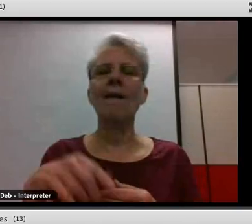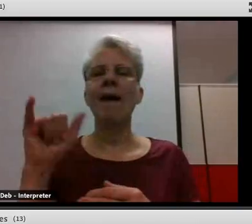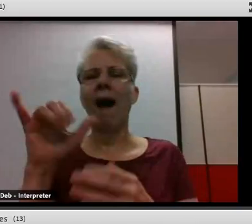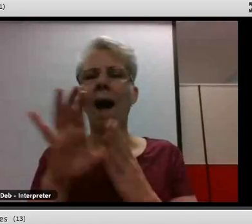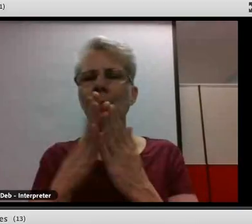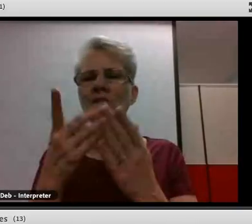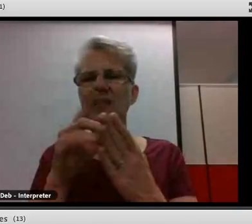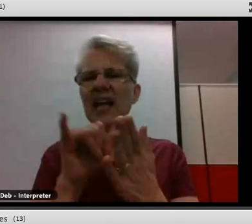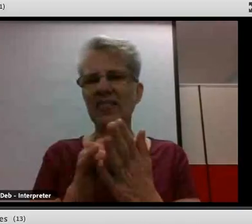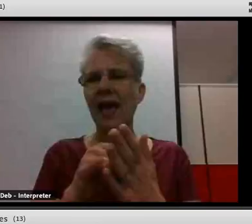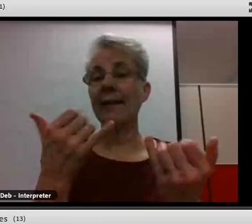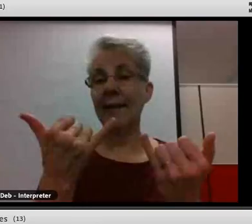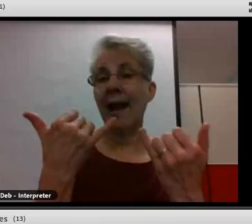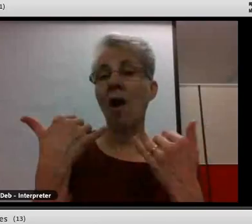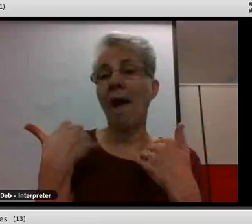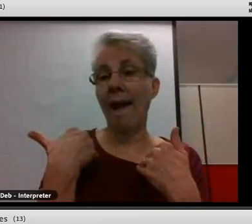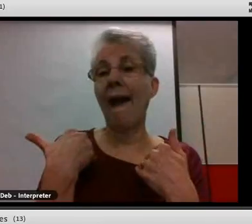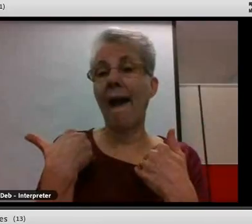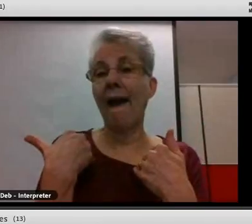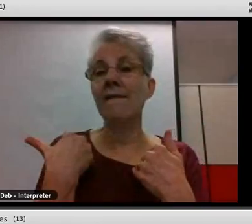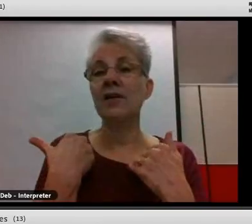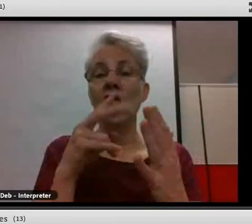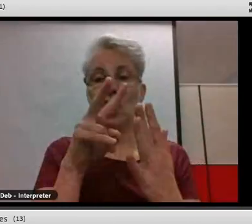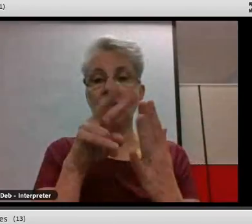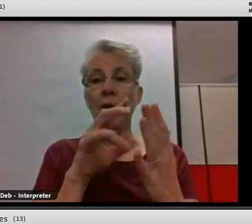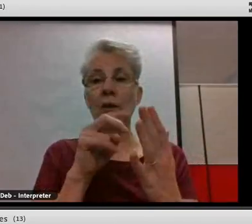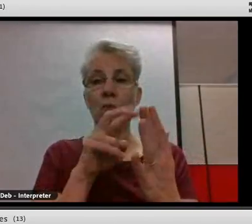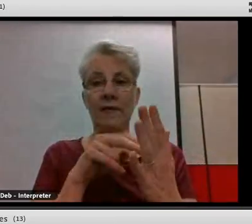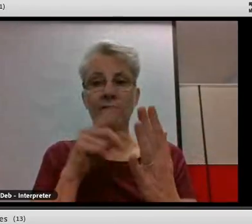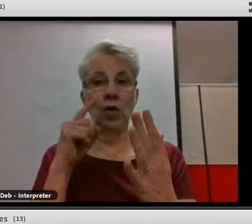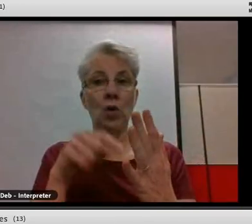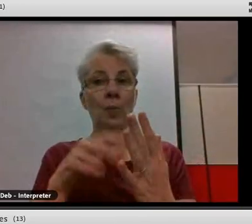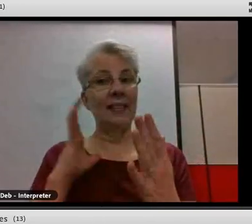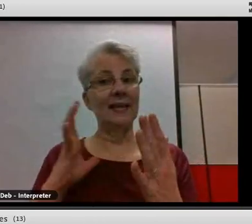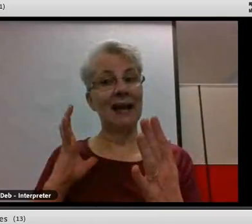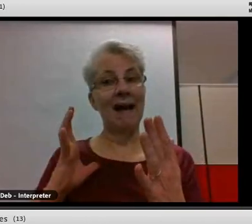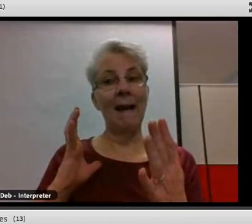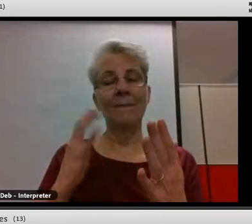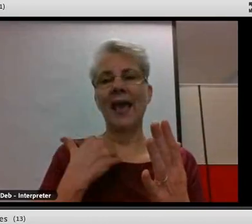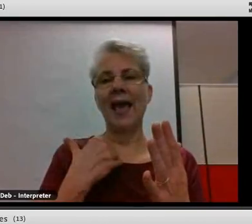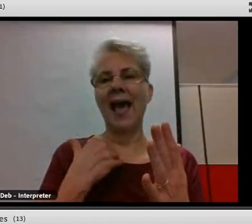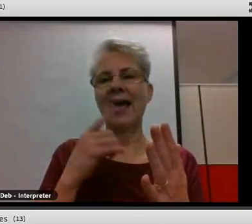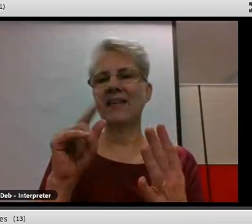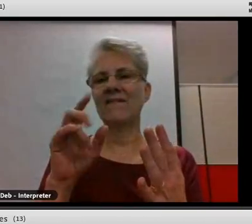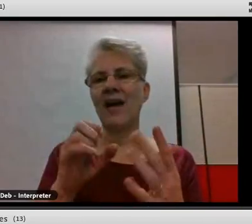with accessibility, of course, is assistive technology. There no-tech ways,